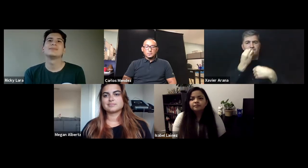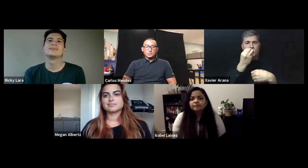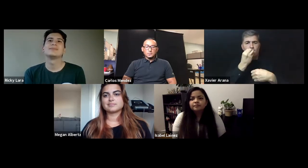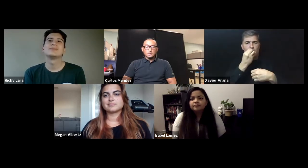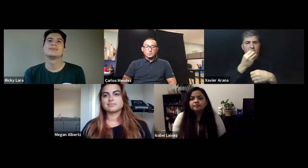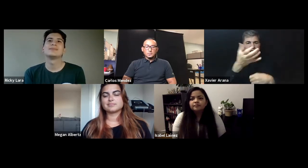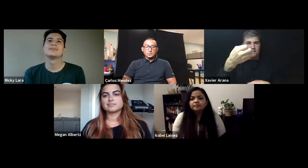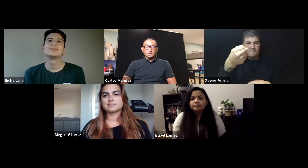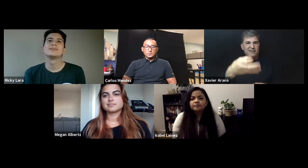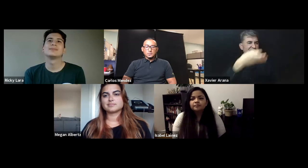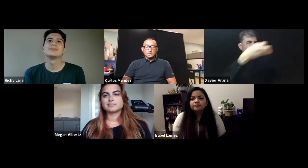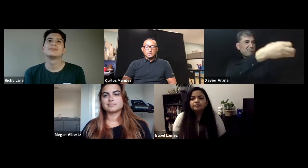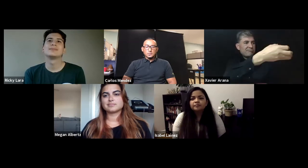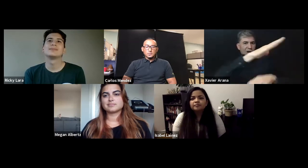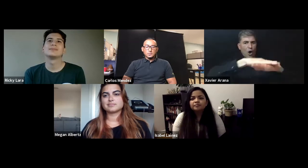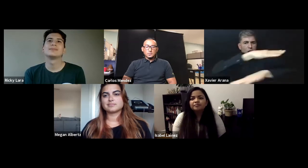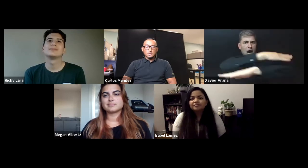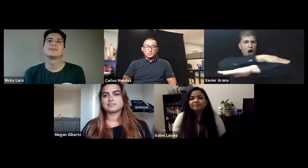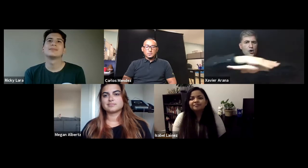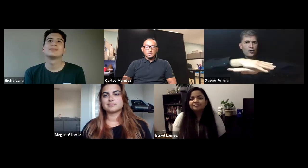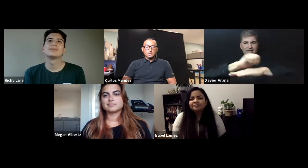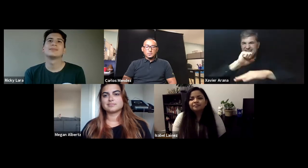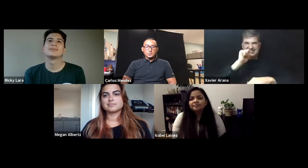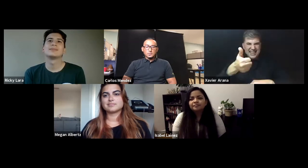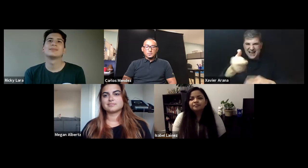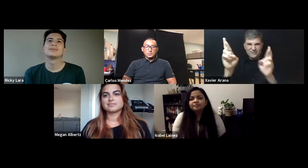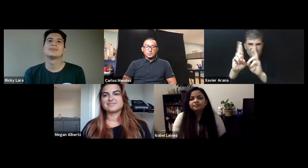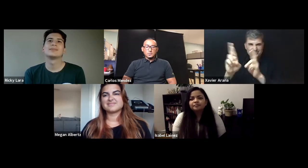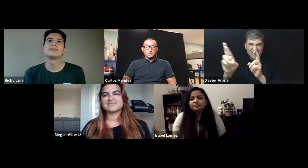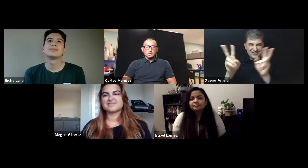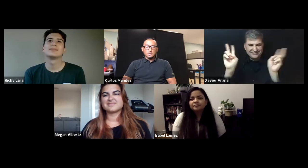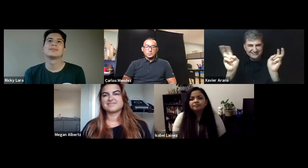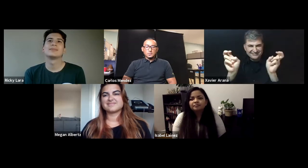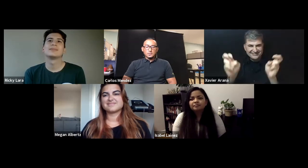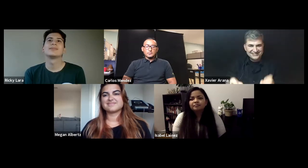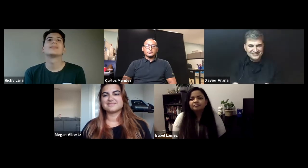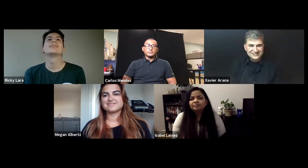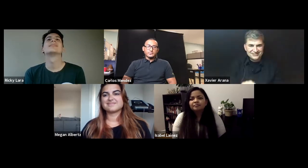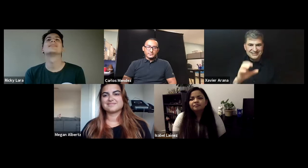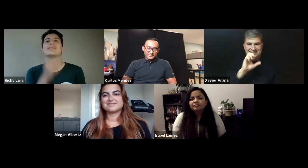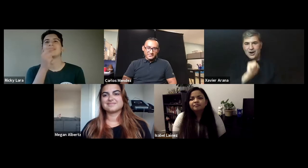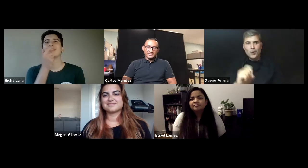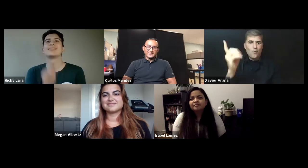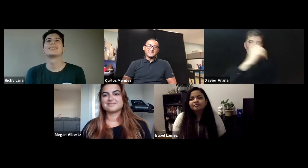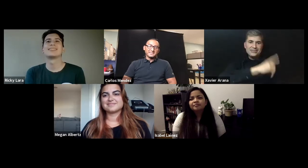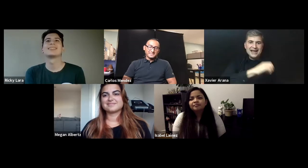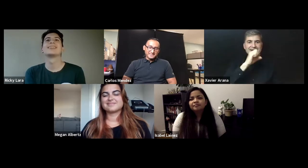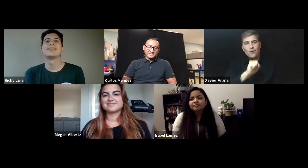Also, I want to learn how to store food or can food, how, you know, you can-- I don't know--dry milk,